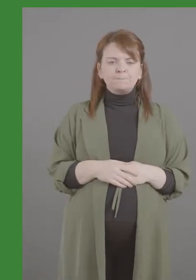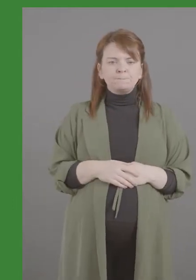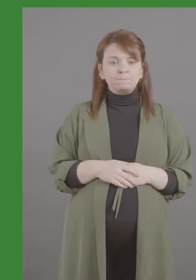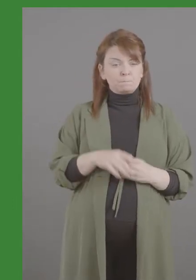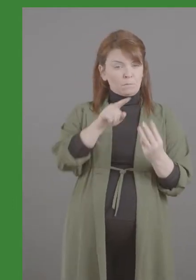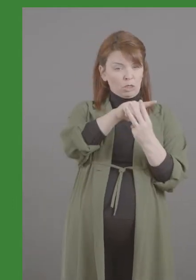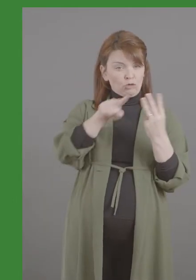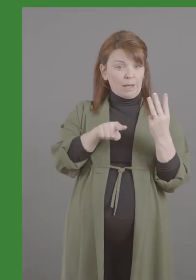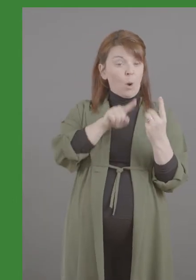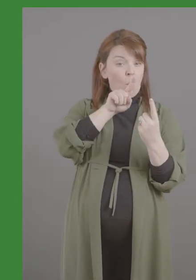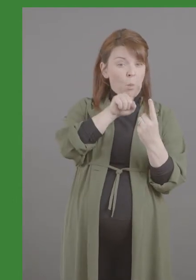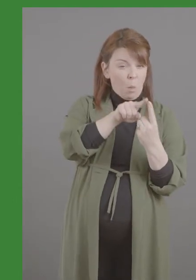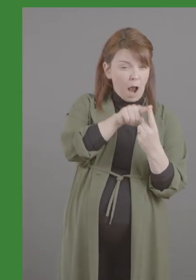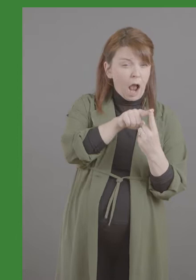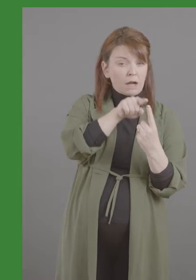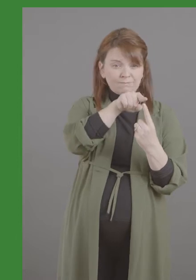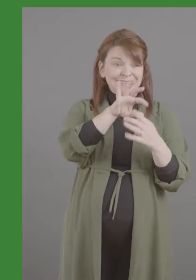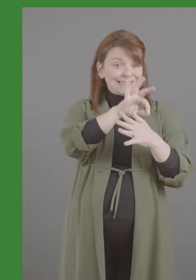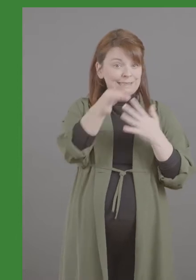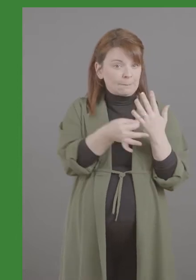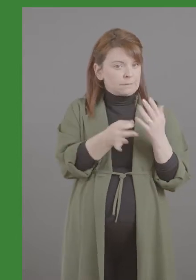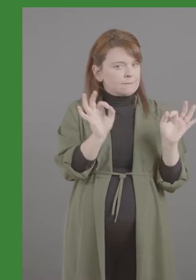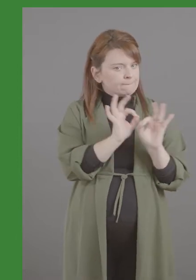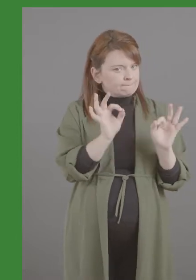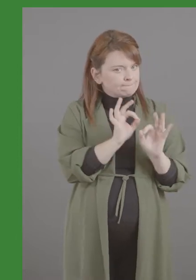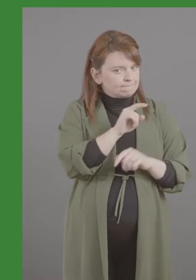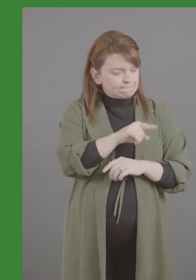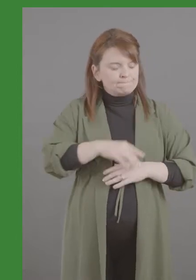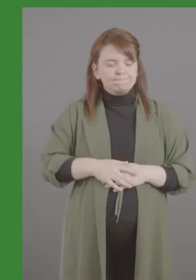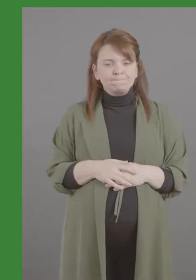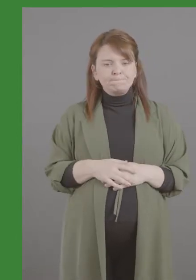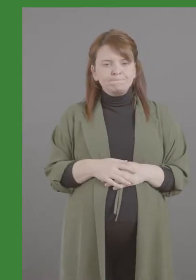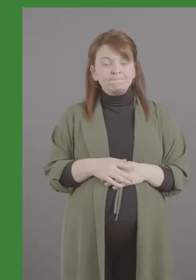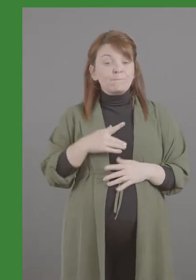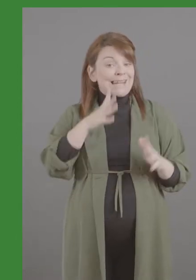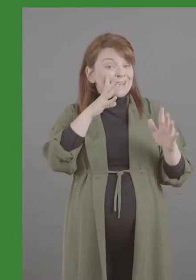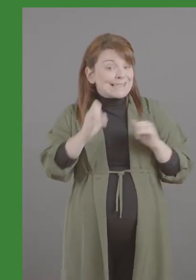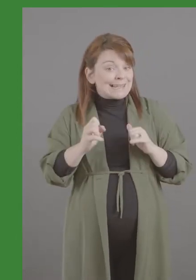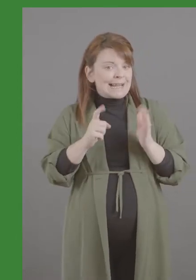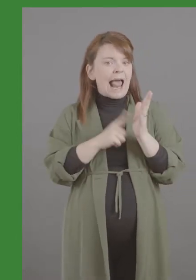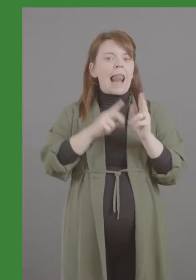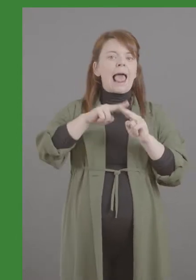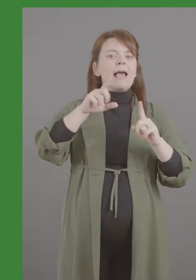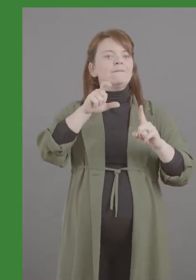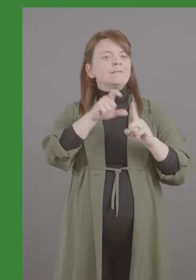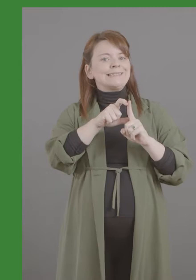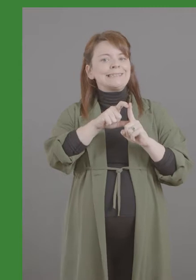About one in three people who have Covid-19 are symptom-free so testing with LFD kits